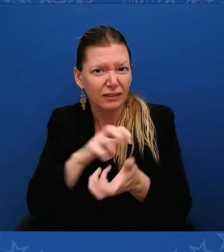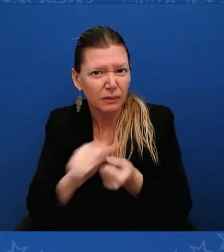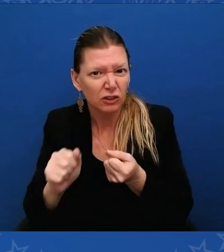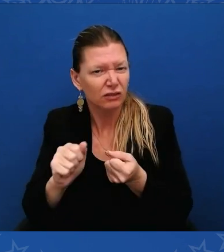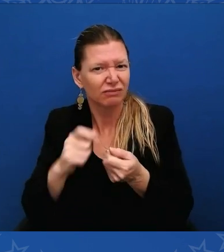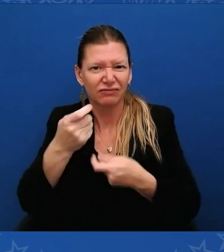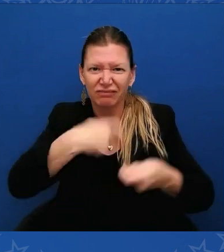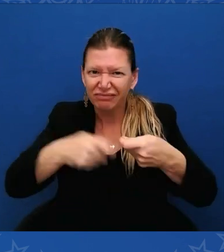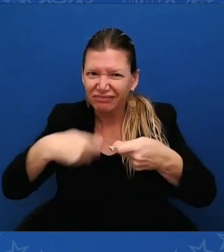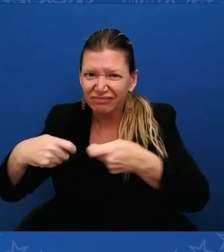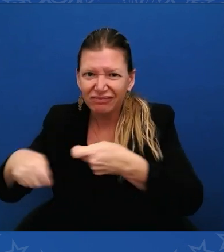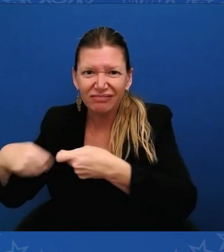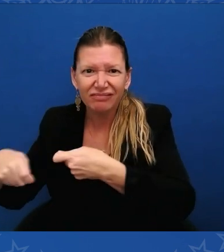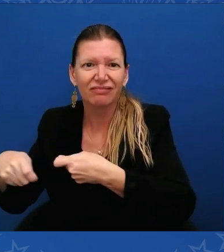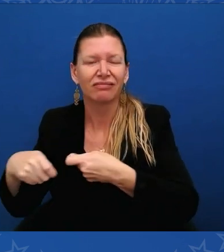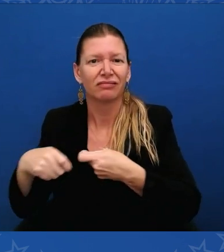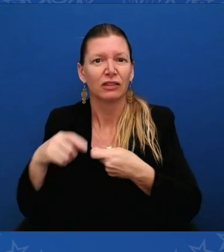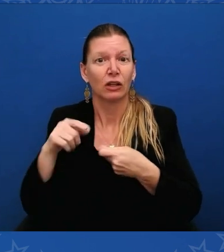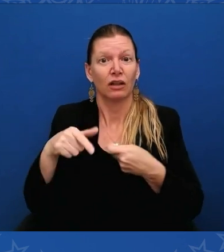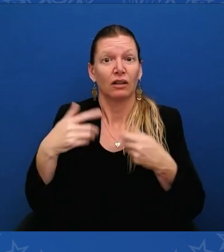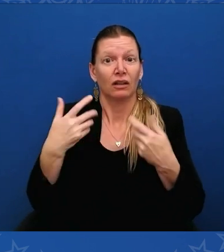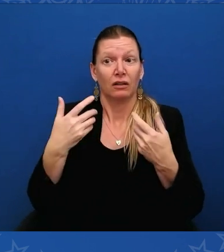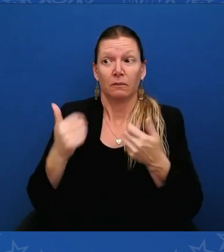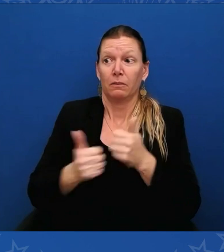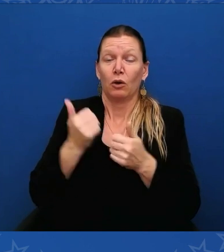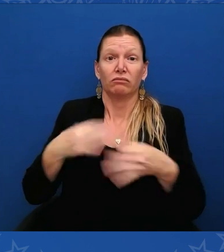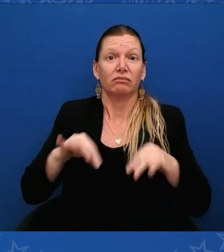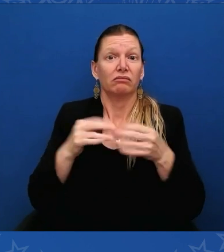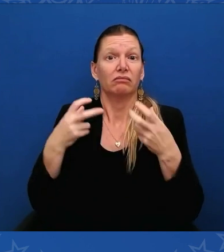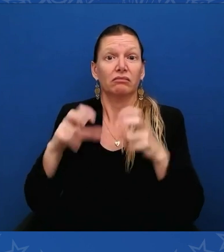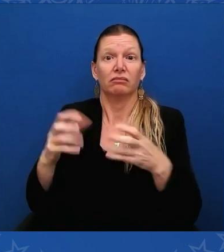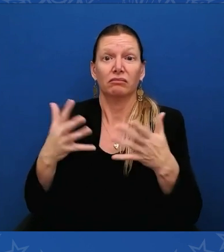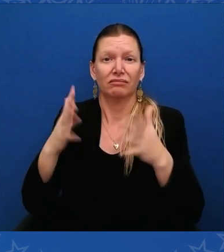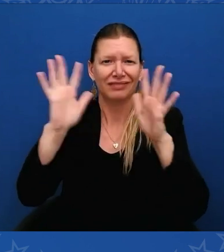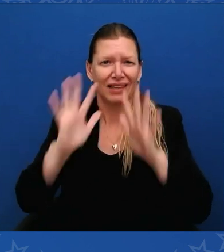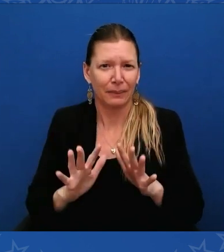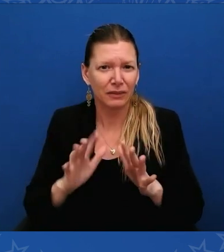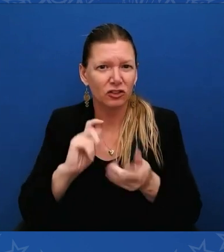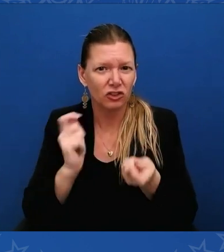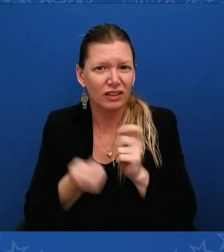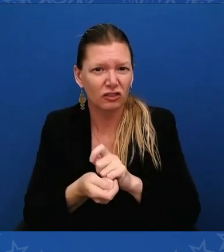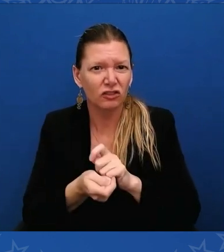That includes proposing the first -- the nation's first-ever federal heat safety standard